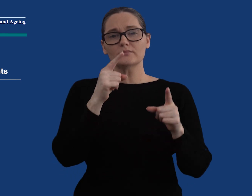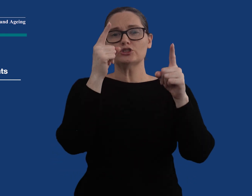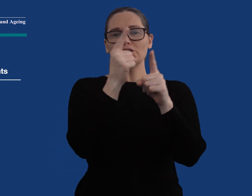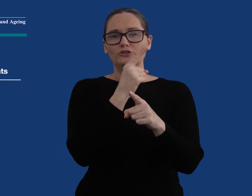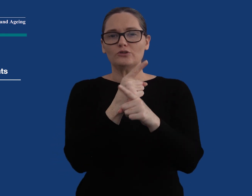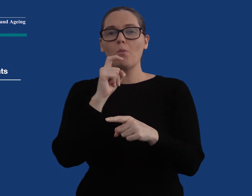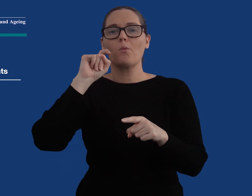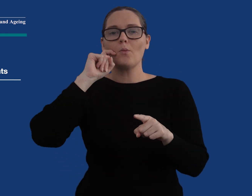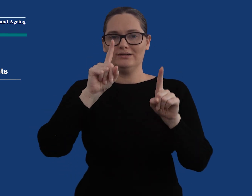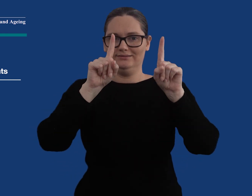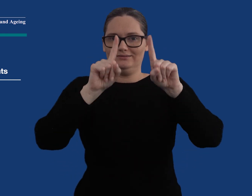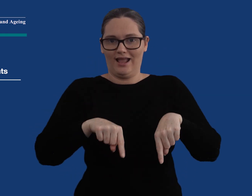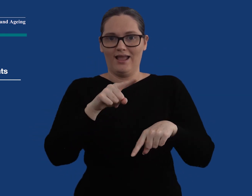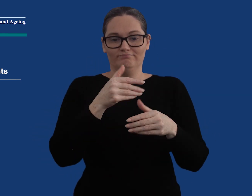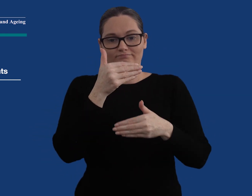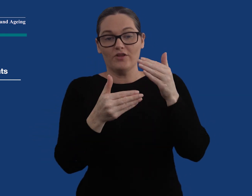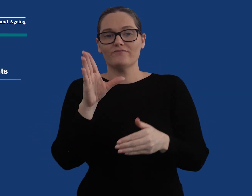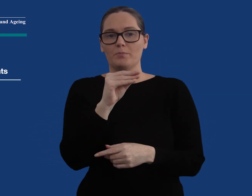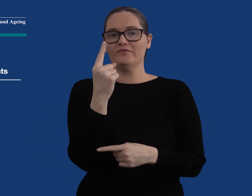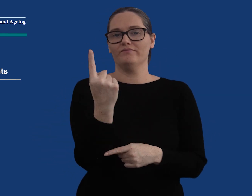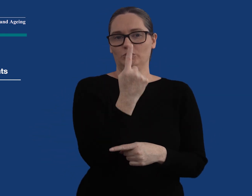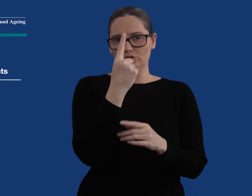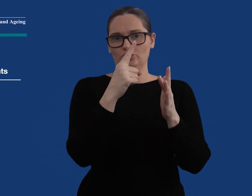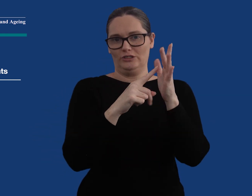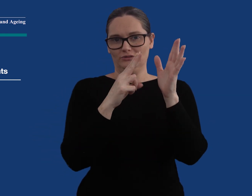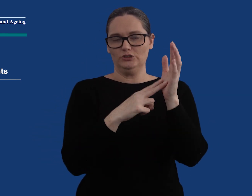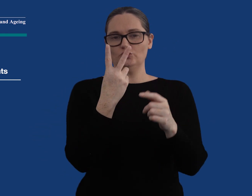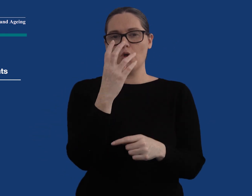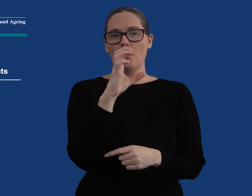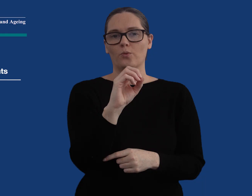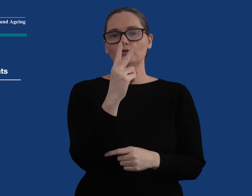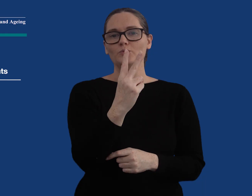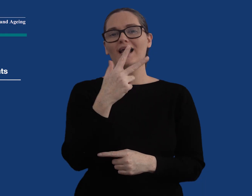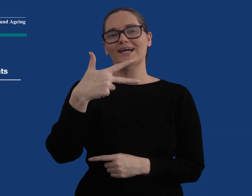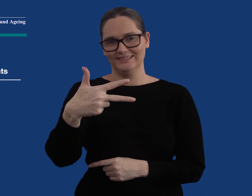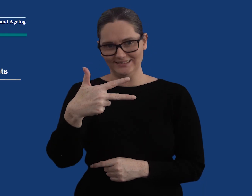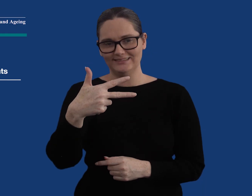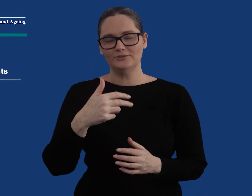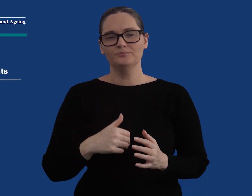These changes will apply from 1 January 2028.